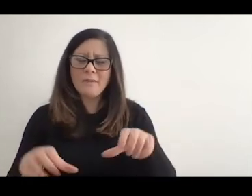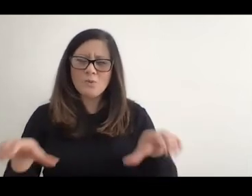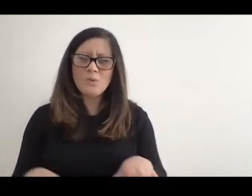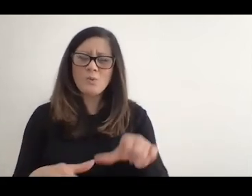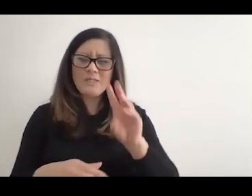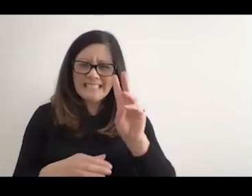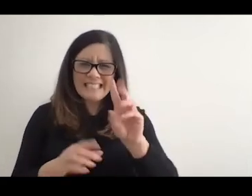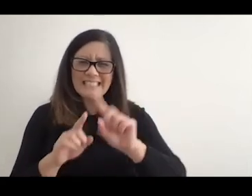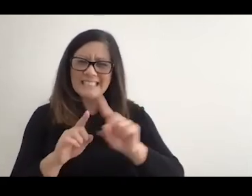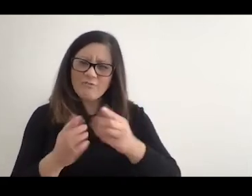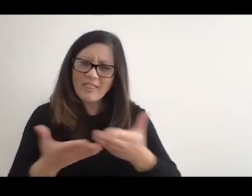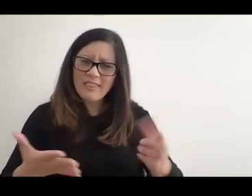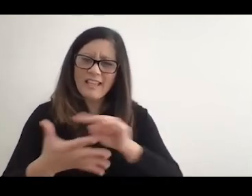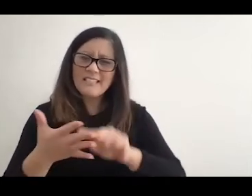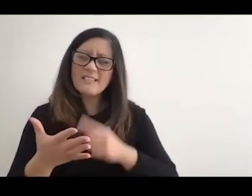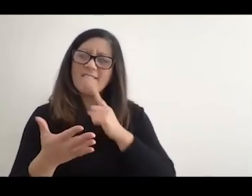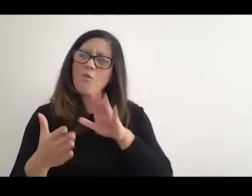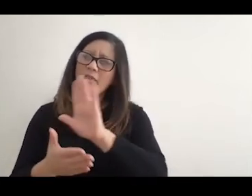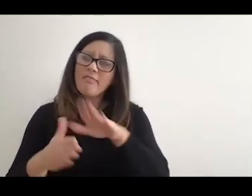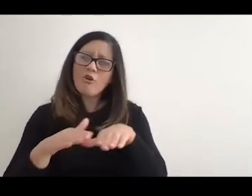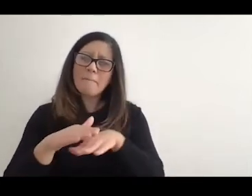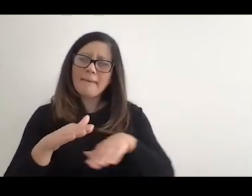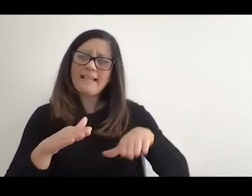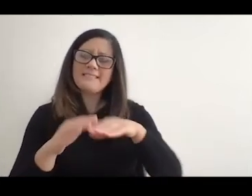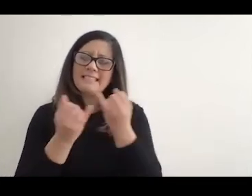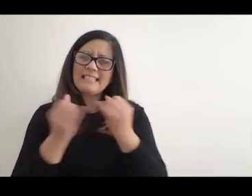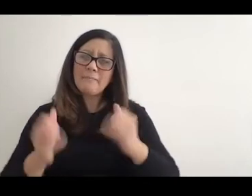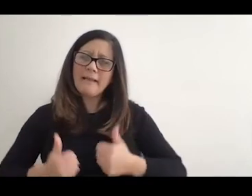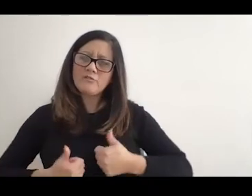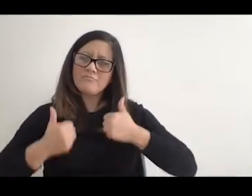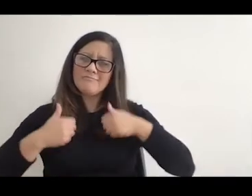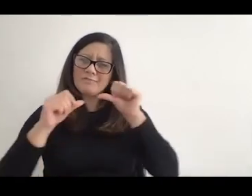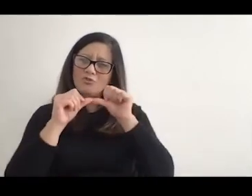to perform 6 functions for their basic independent survival.